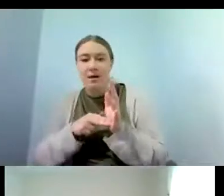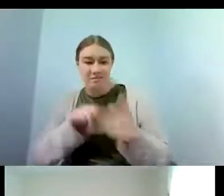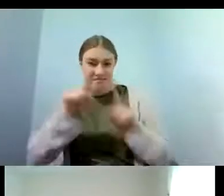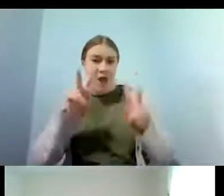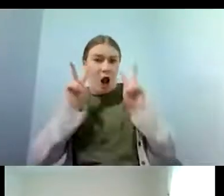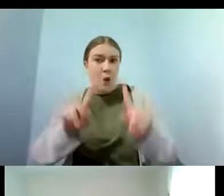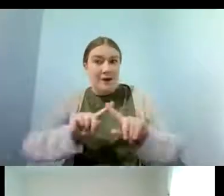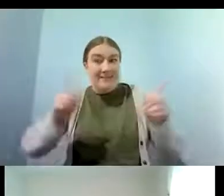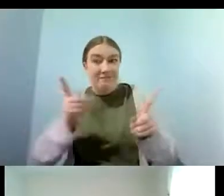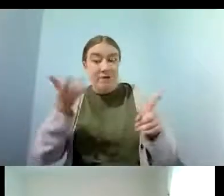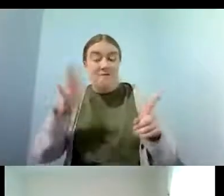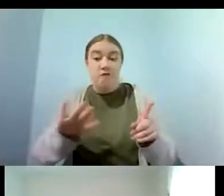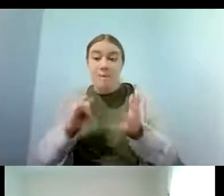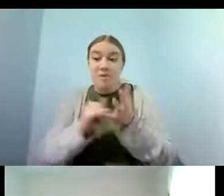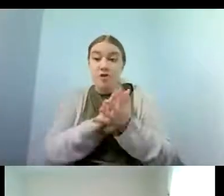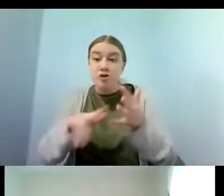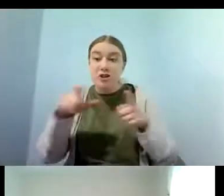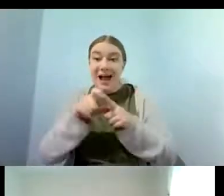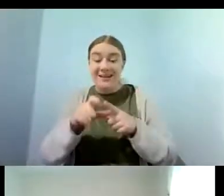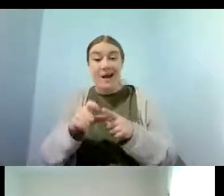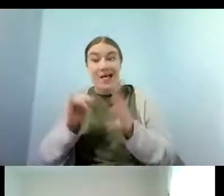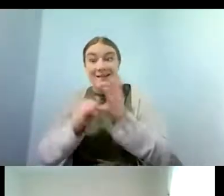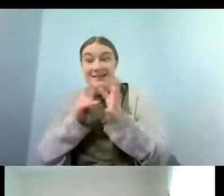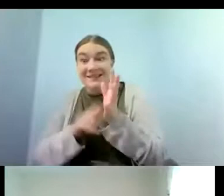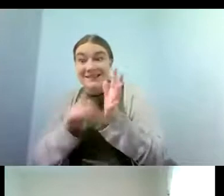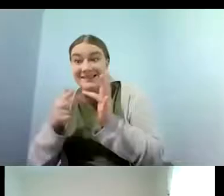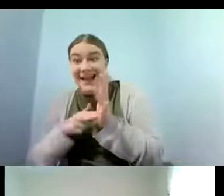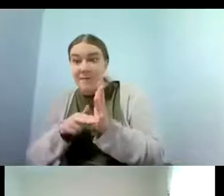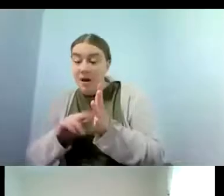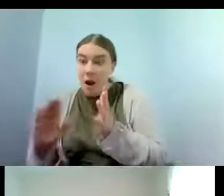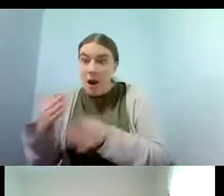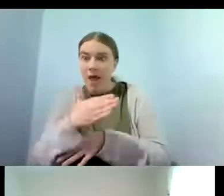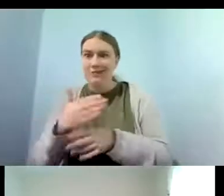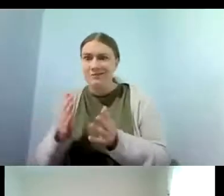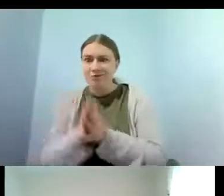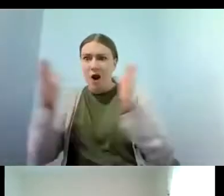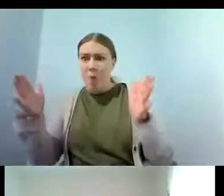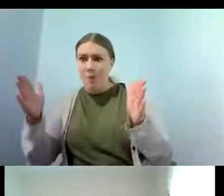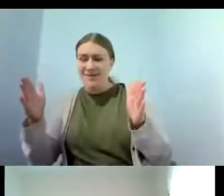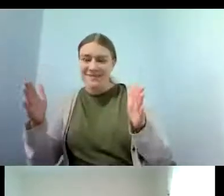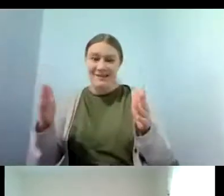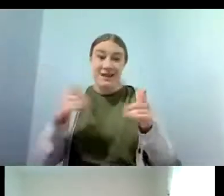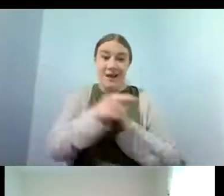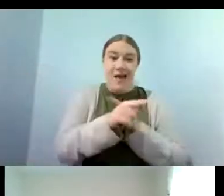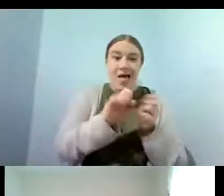shad because the salmon is ginormous and the sea lamprey obviously has that sucker uh shaped mouth